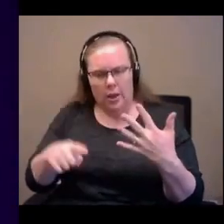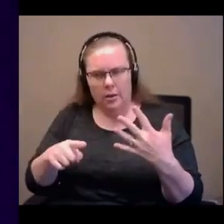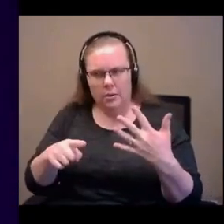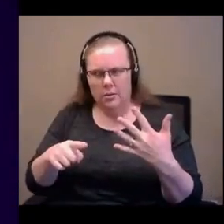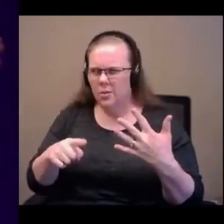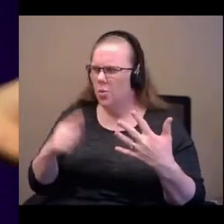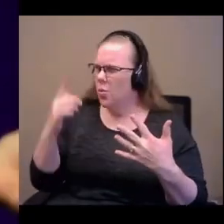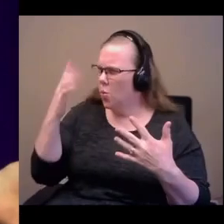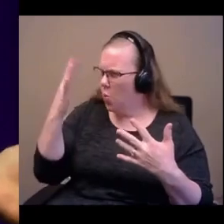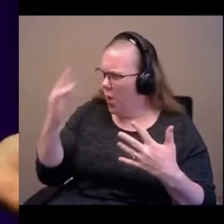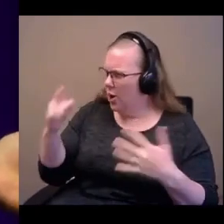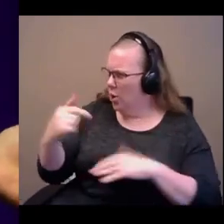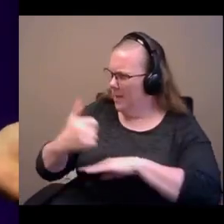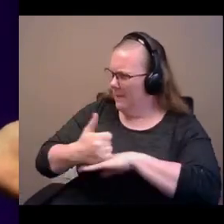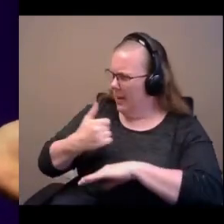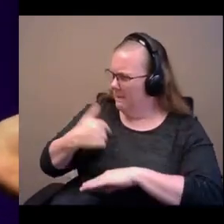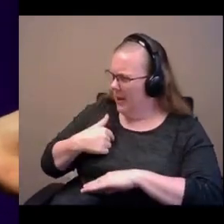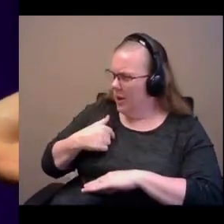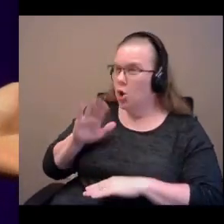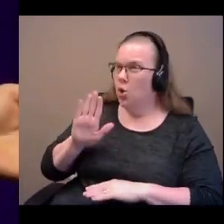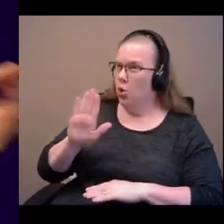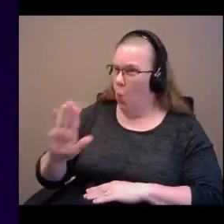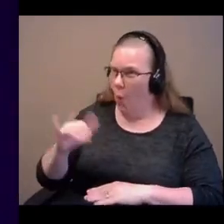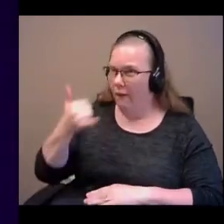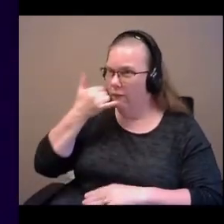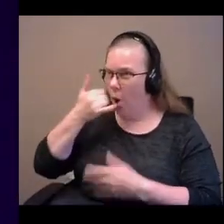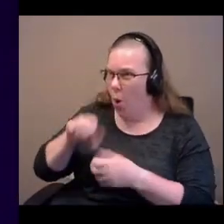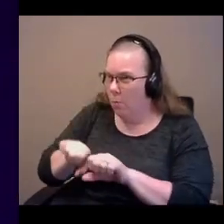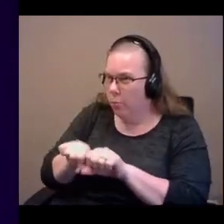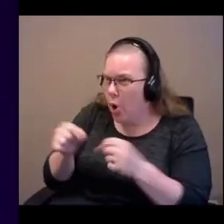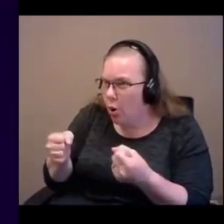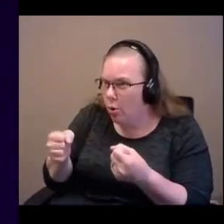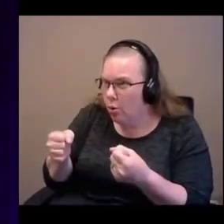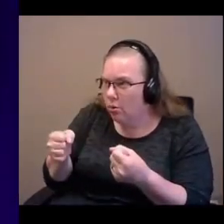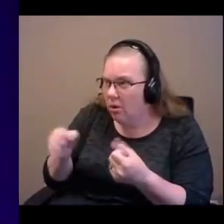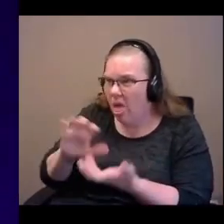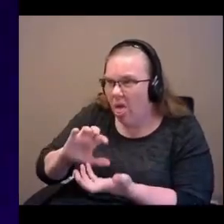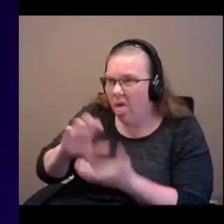you blaming me?” Your phone broke, right? And so we need to be really careful about